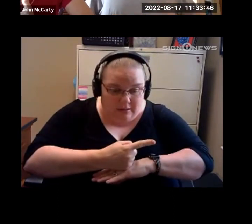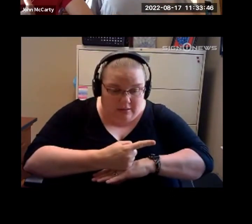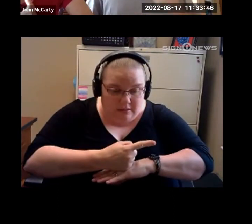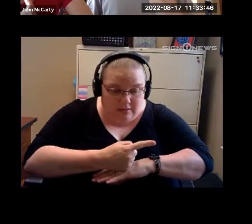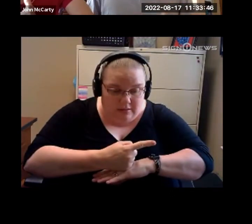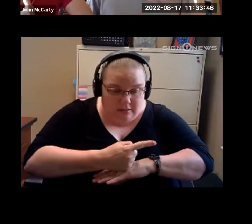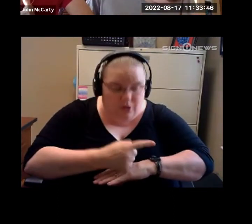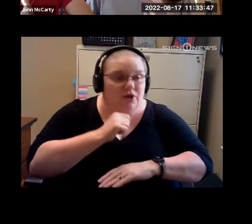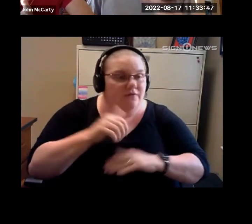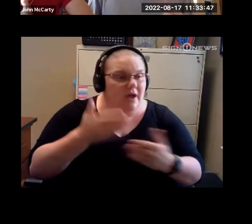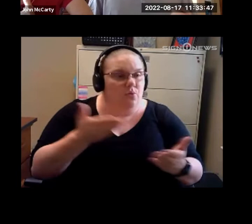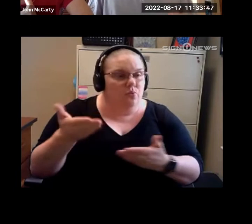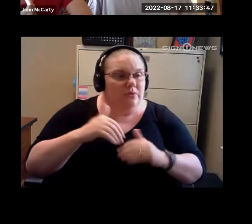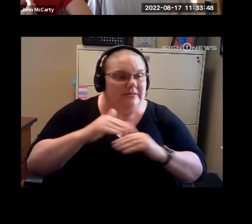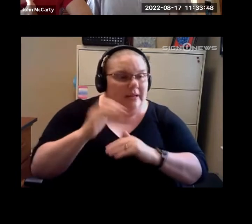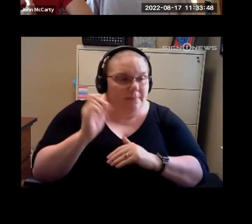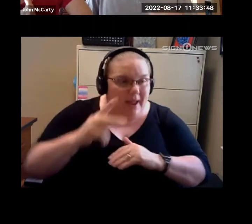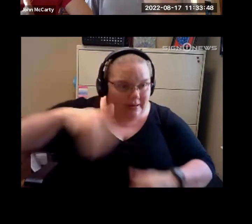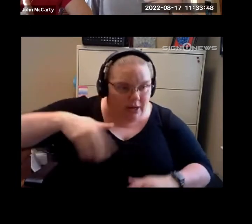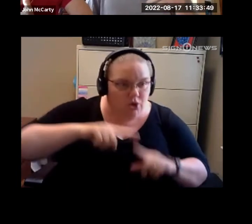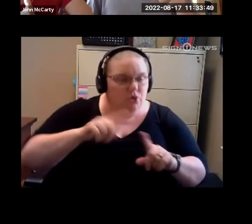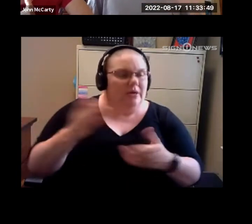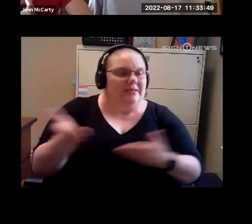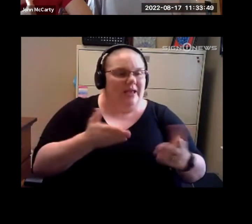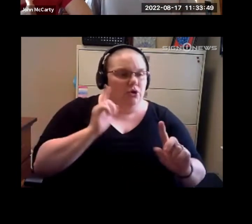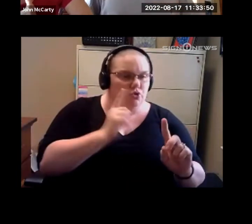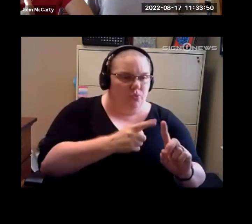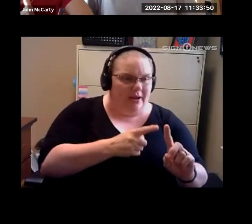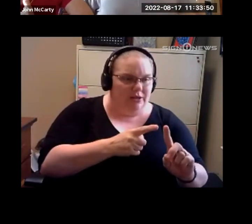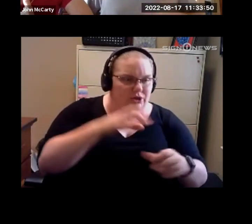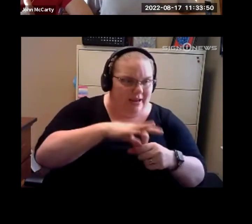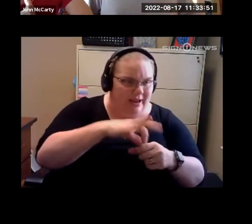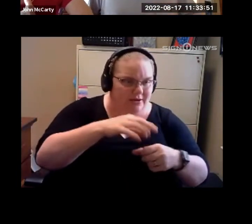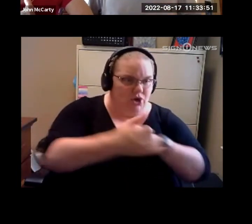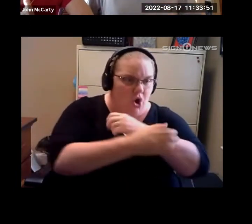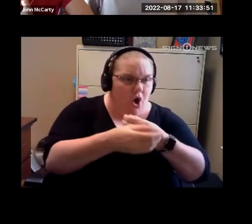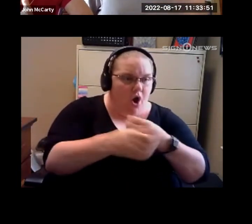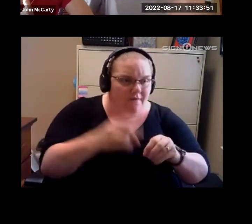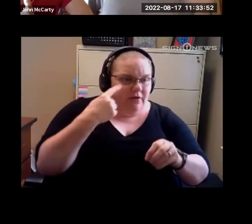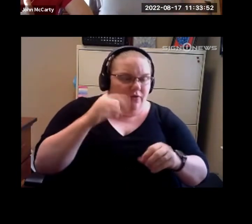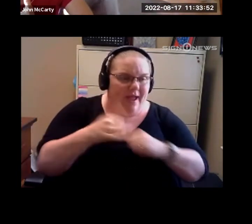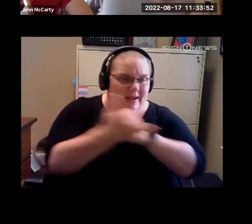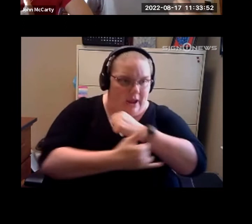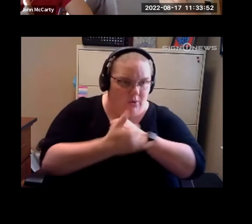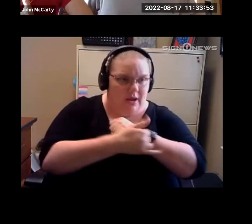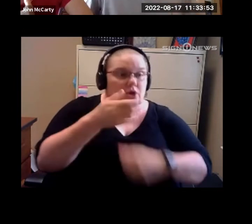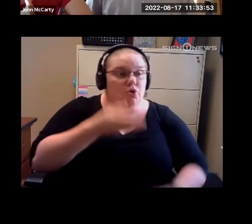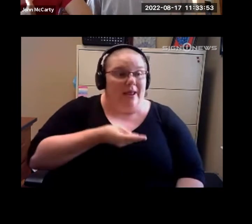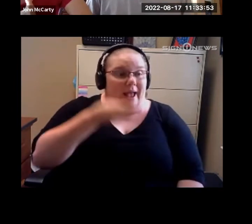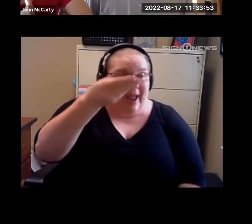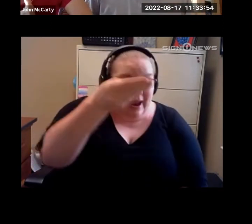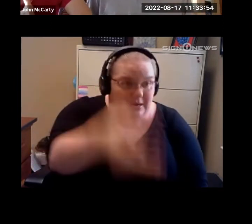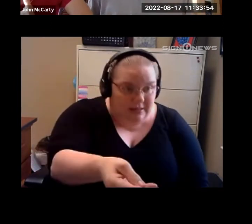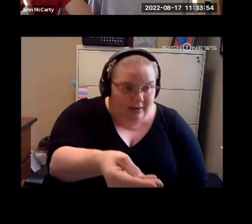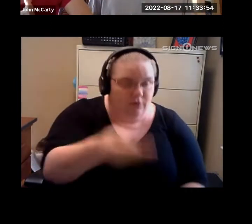take it directly to your Elections office for whatever County to your Elections office on